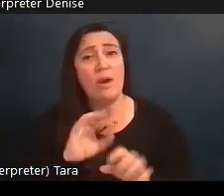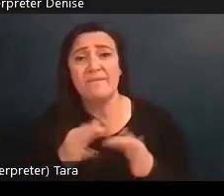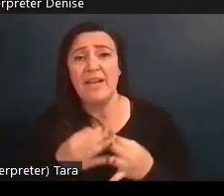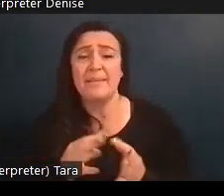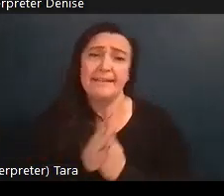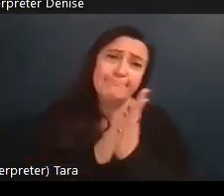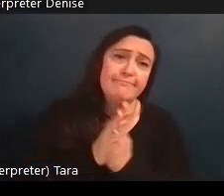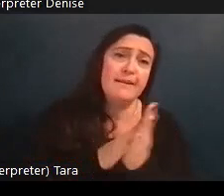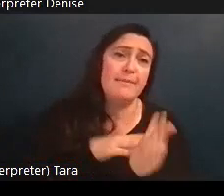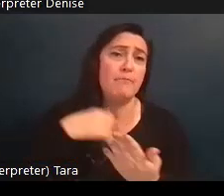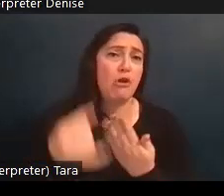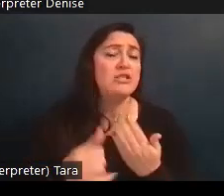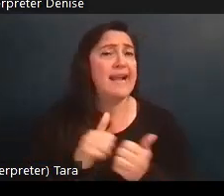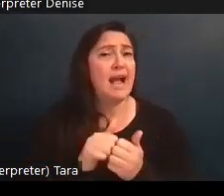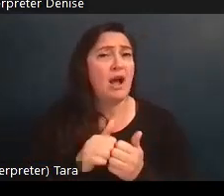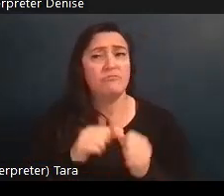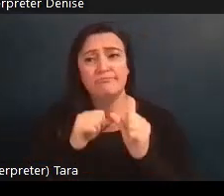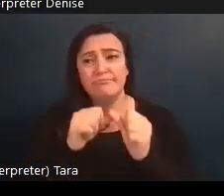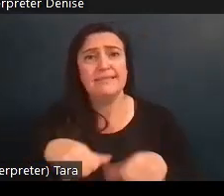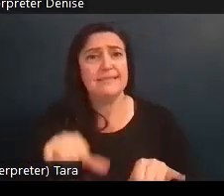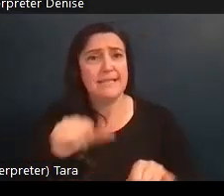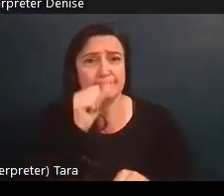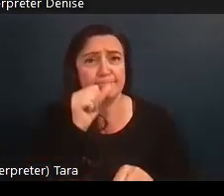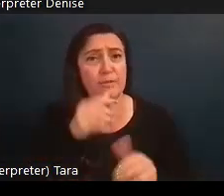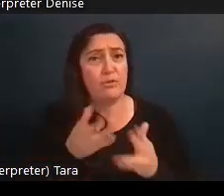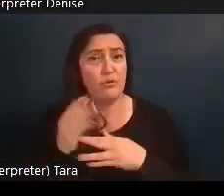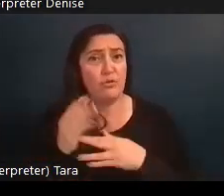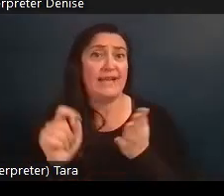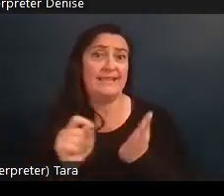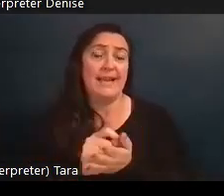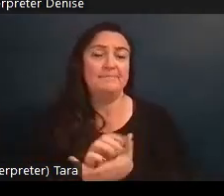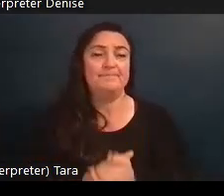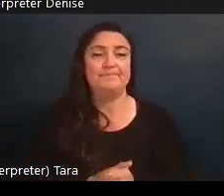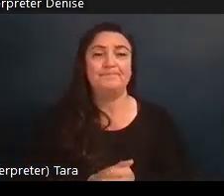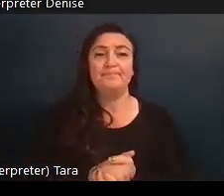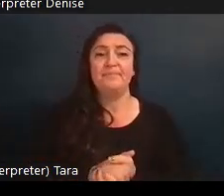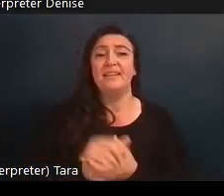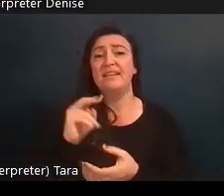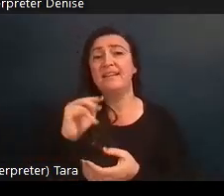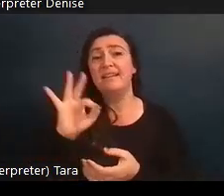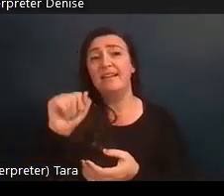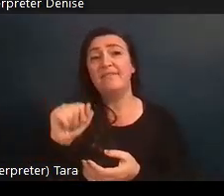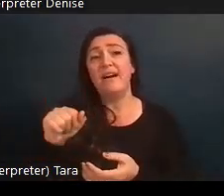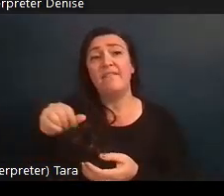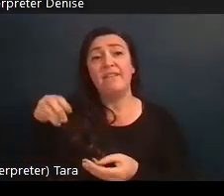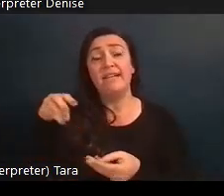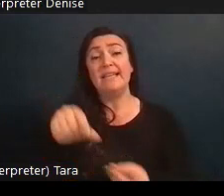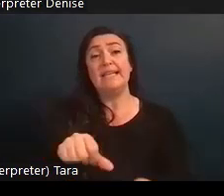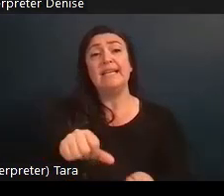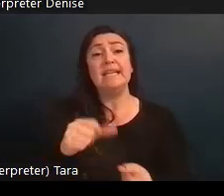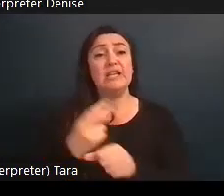during that time. The NIFA funding that the team used sprinkled throughout the Long Term project boosted the